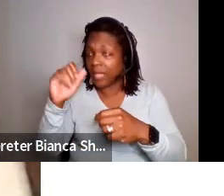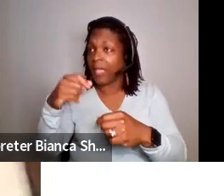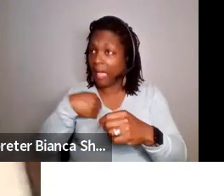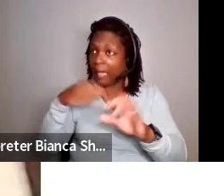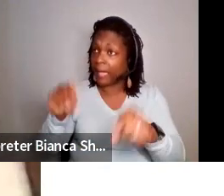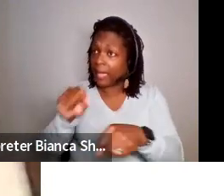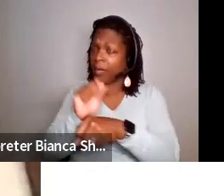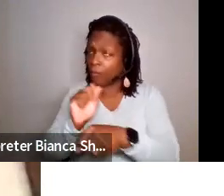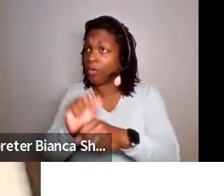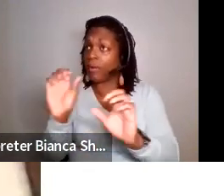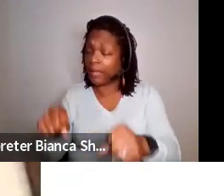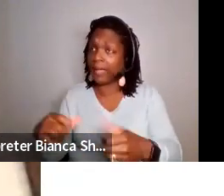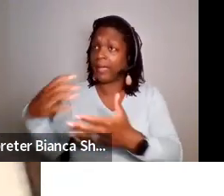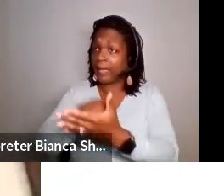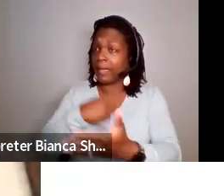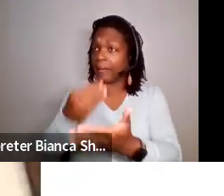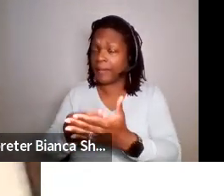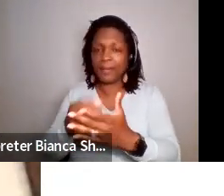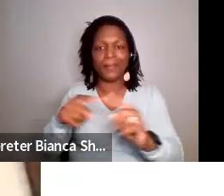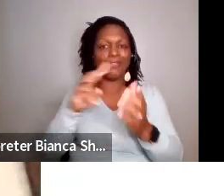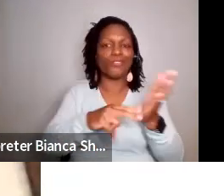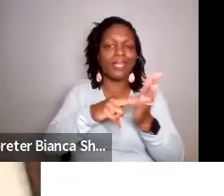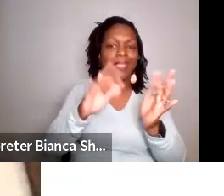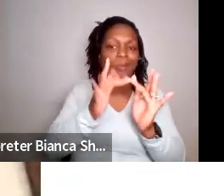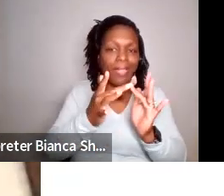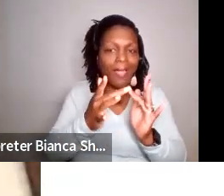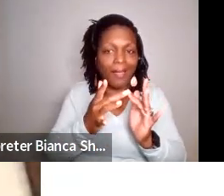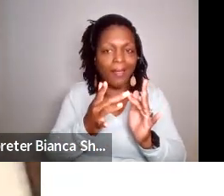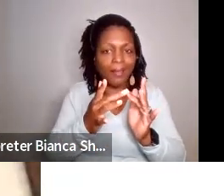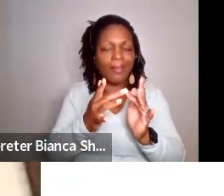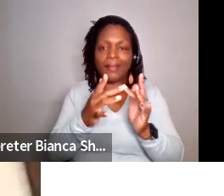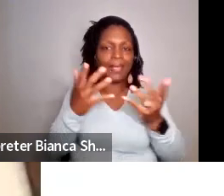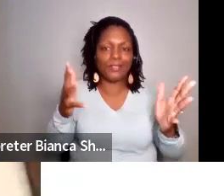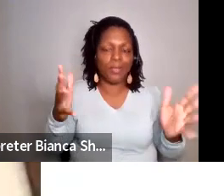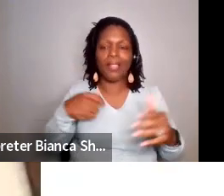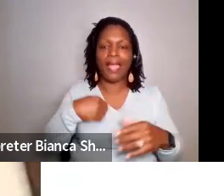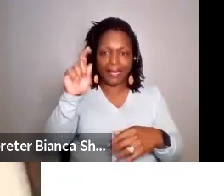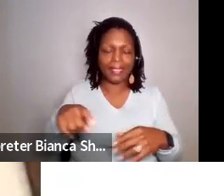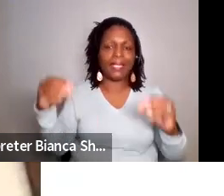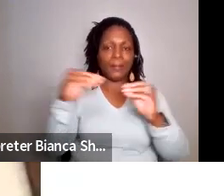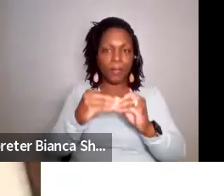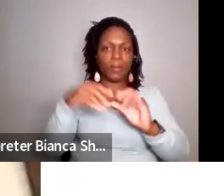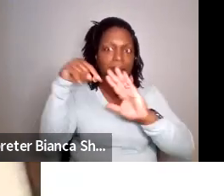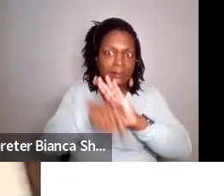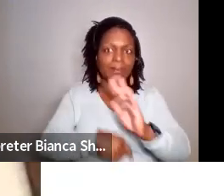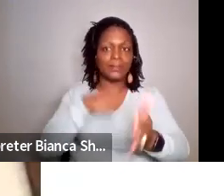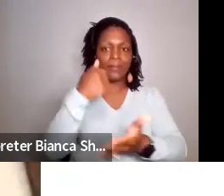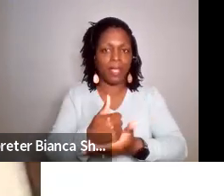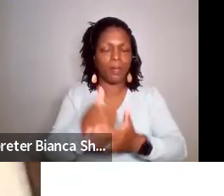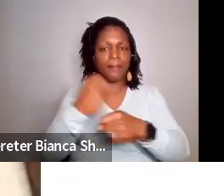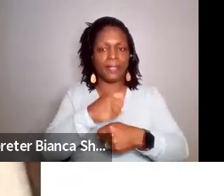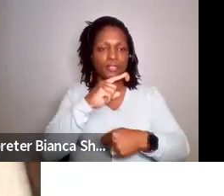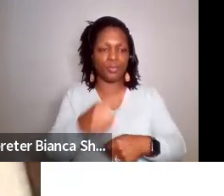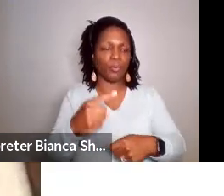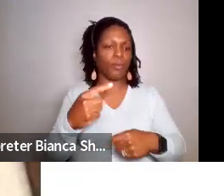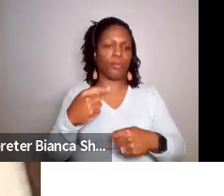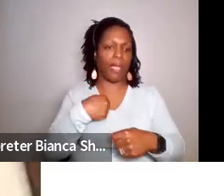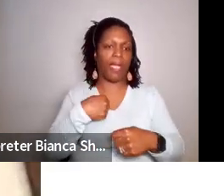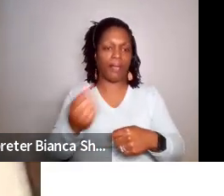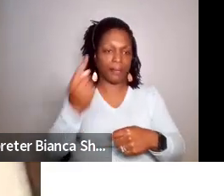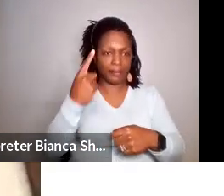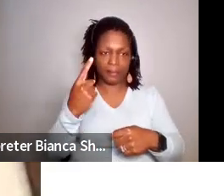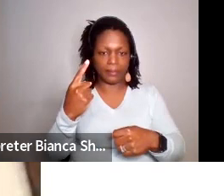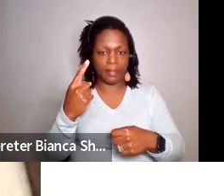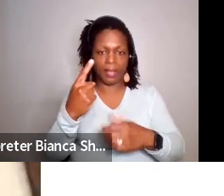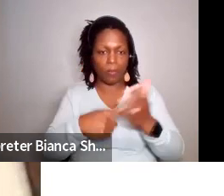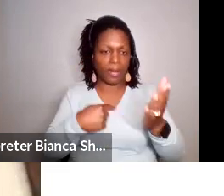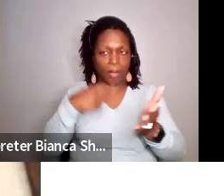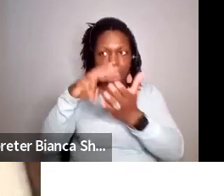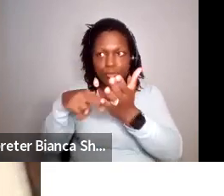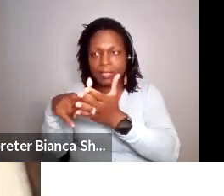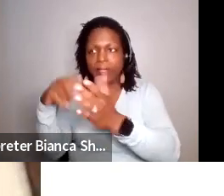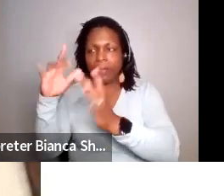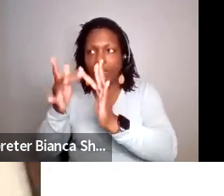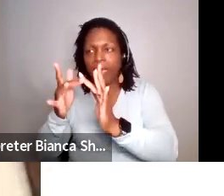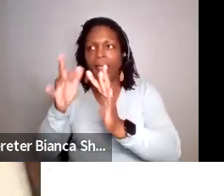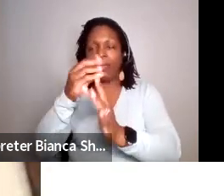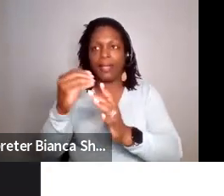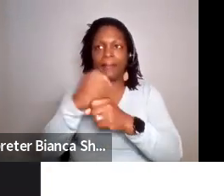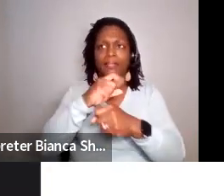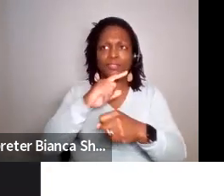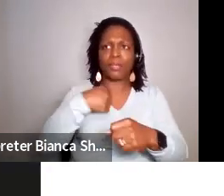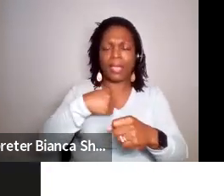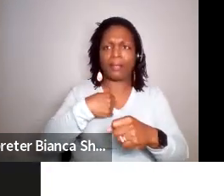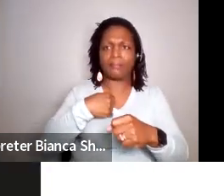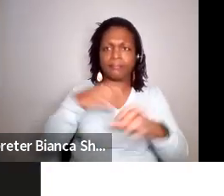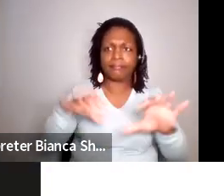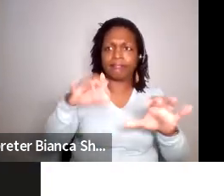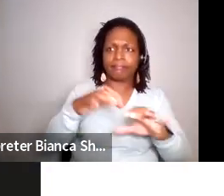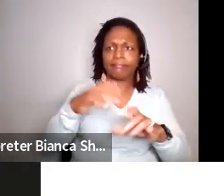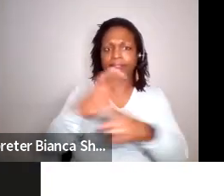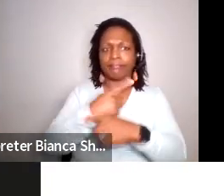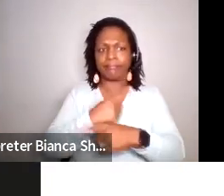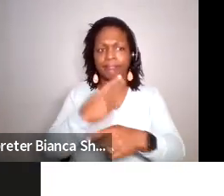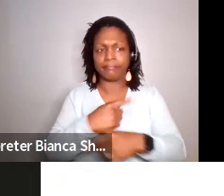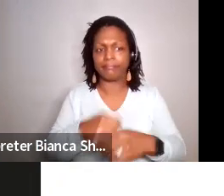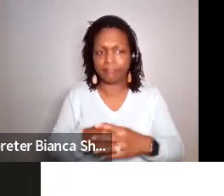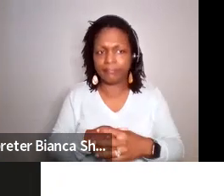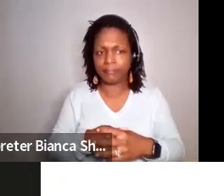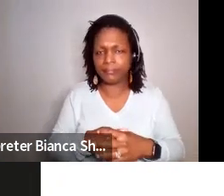But that was just me reading it online, and I needed to get some more extensive help to make sure I was understanding what I was reading, and to make sure I was doing the right thing, because our really wanted to go back to work.